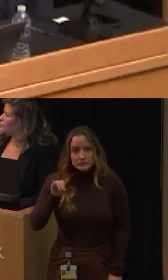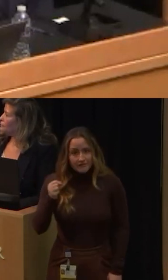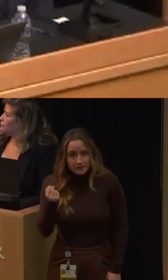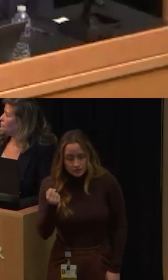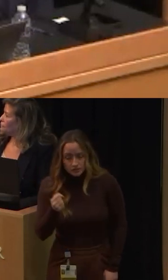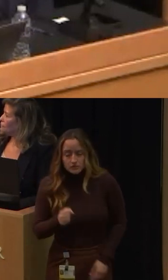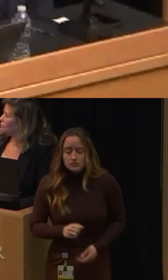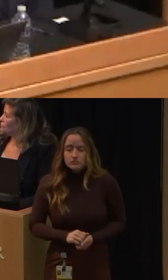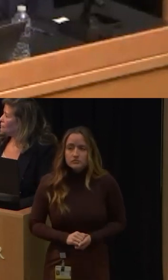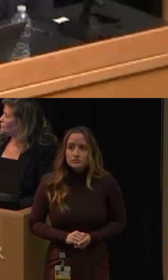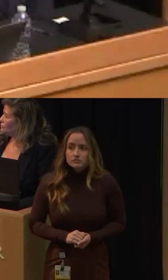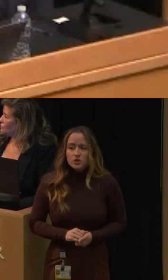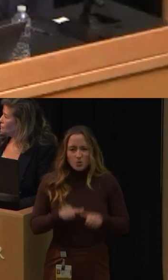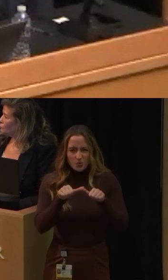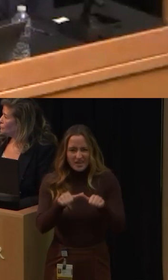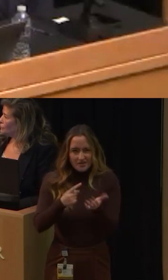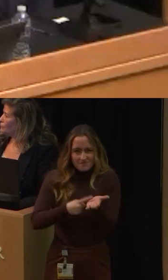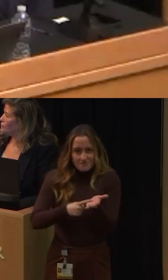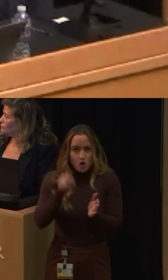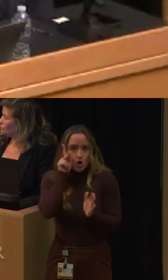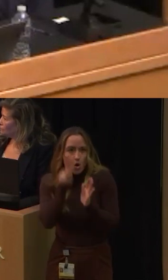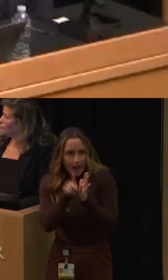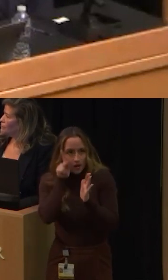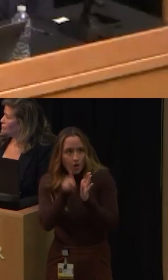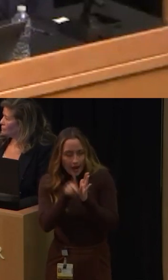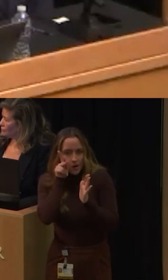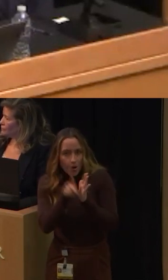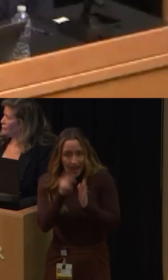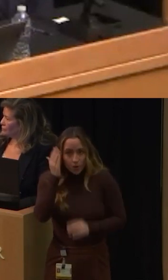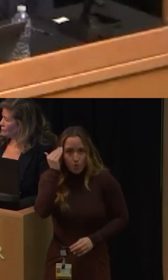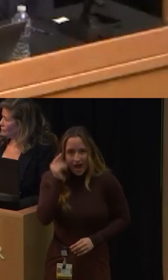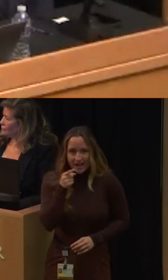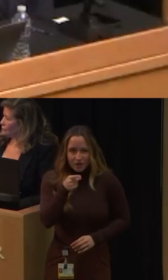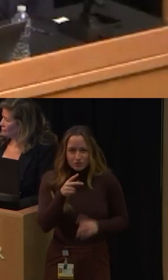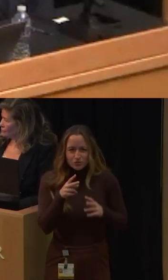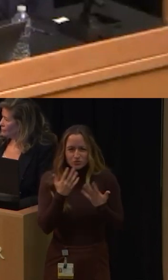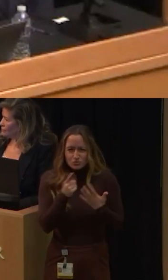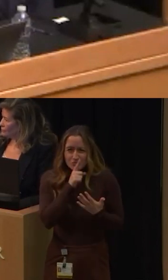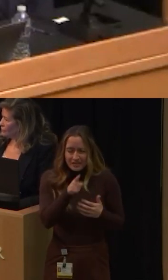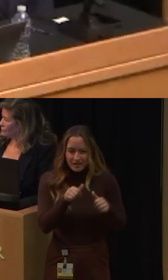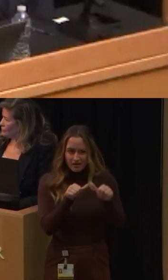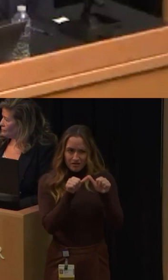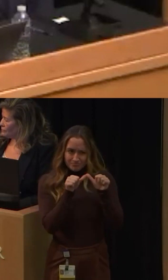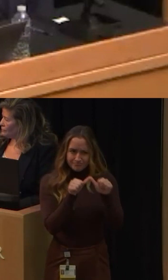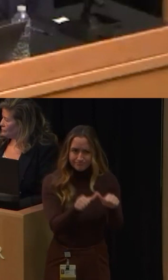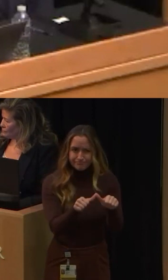you know, we keep talking about Kodak because Kodak was just so pervasive in Rochester's history and society,